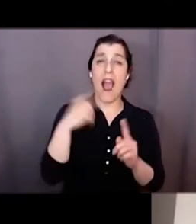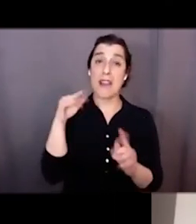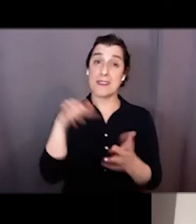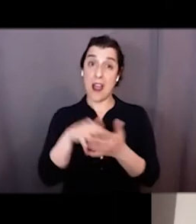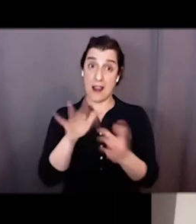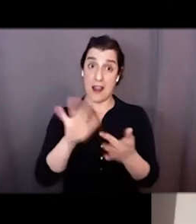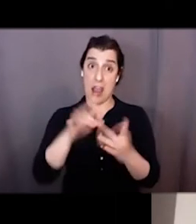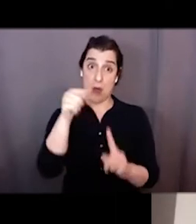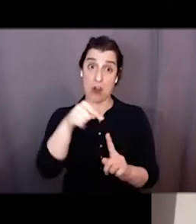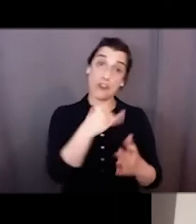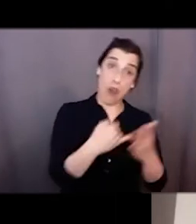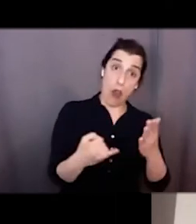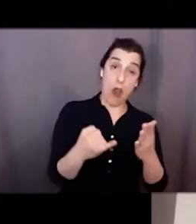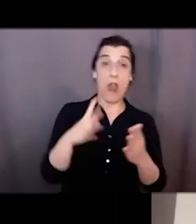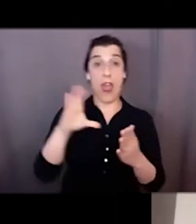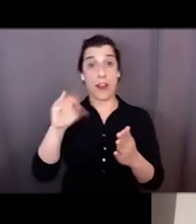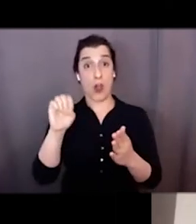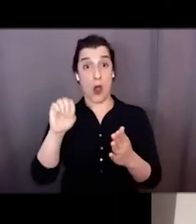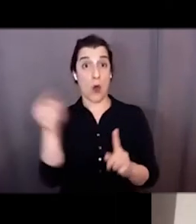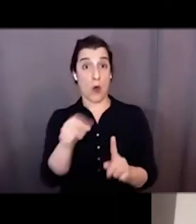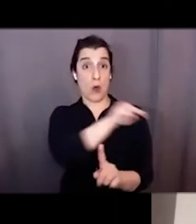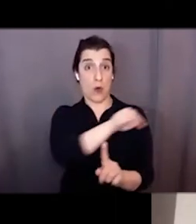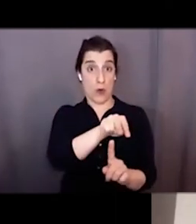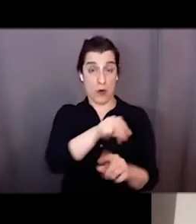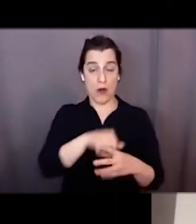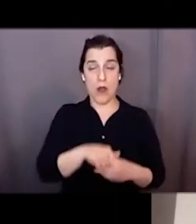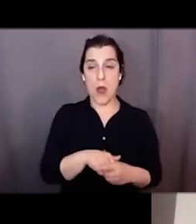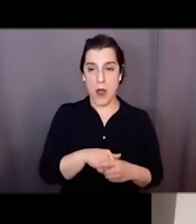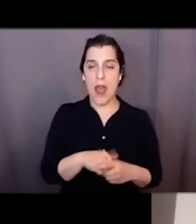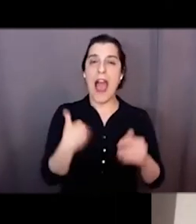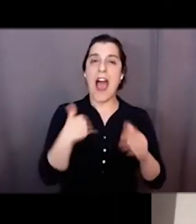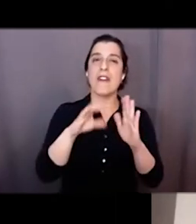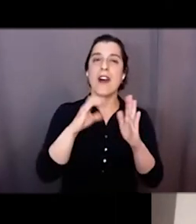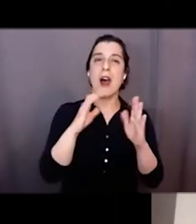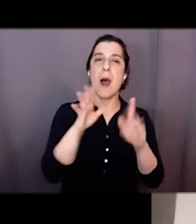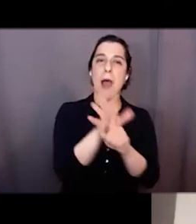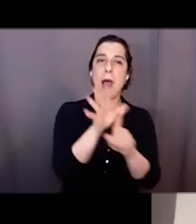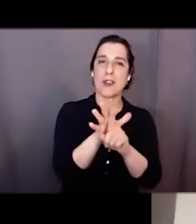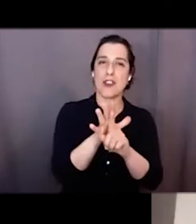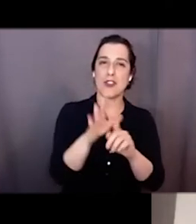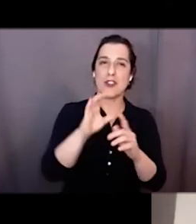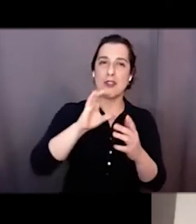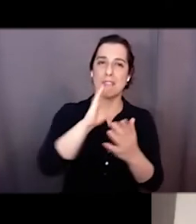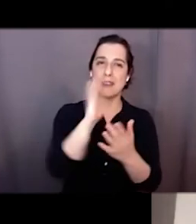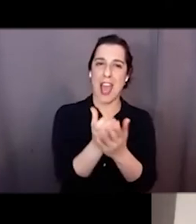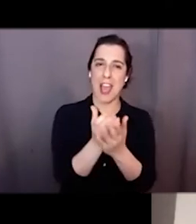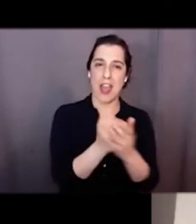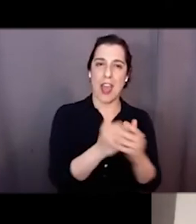and there's this very popular diagram of um, three types of networks, centralized, decentralized and distributed, right?